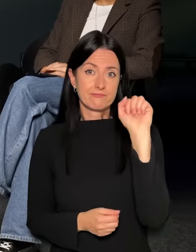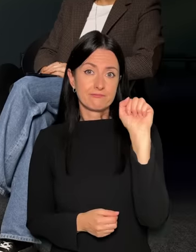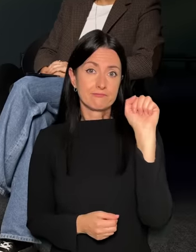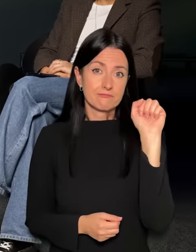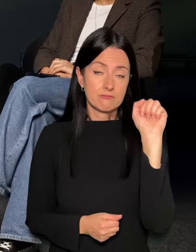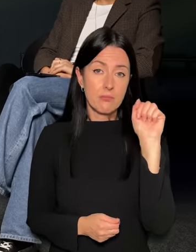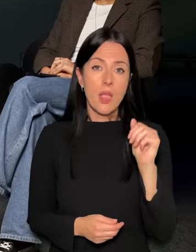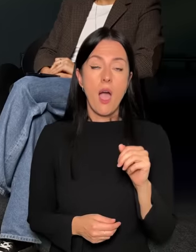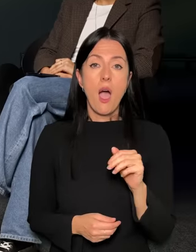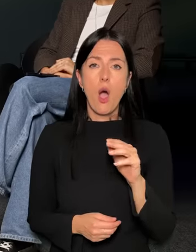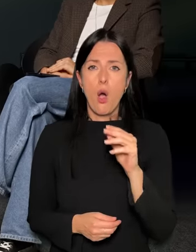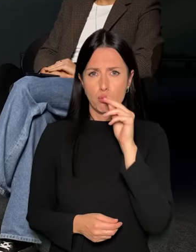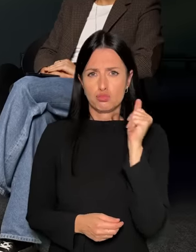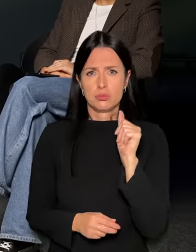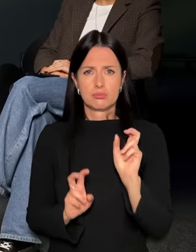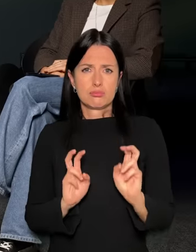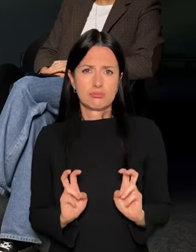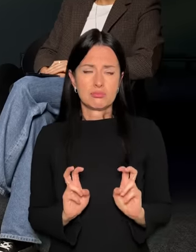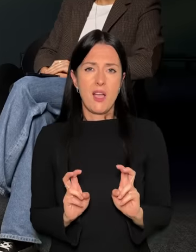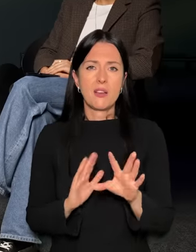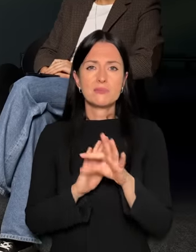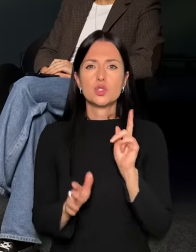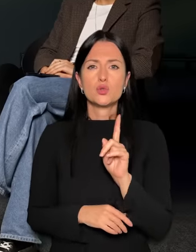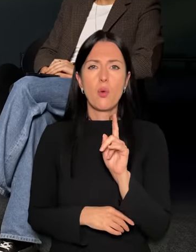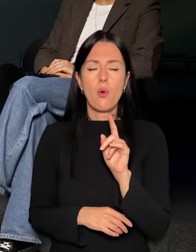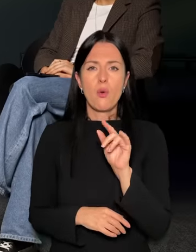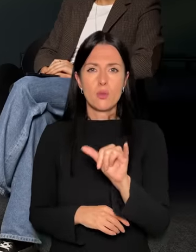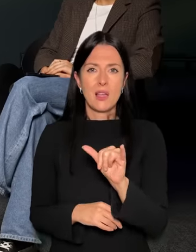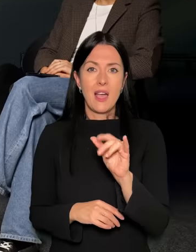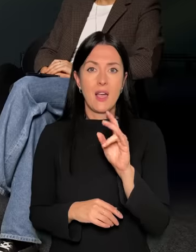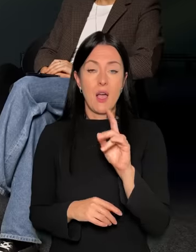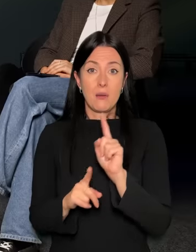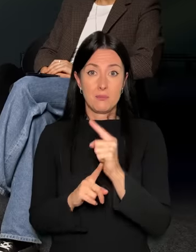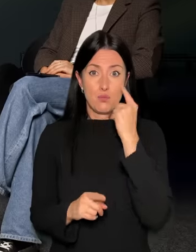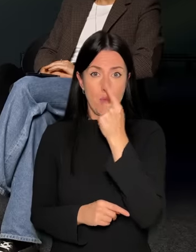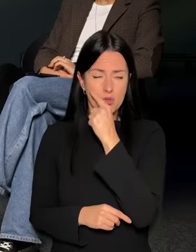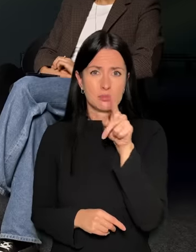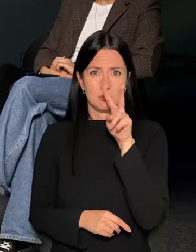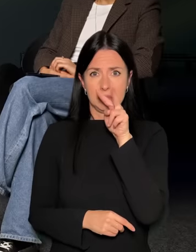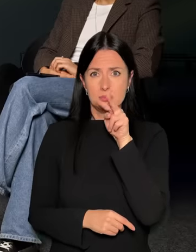the handrail. And there's this guy sitting, and it seems like he's at eye level, he sees